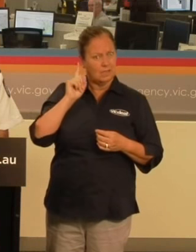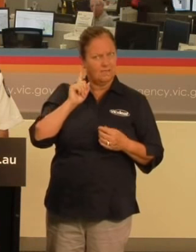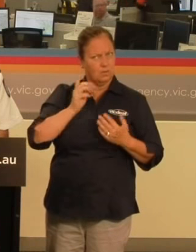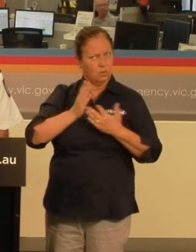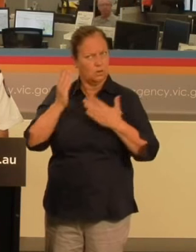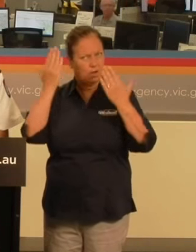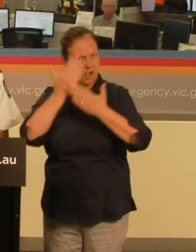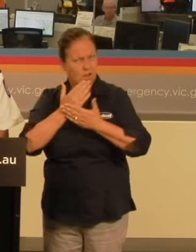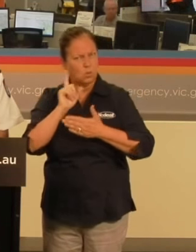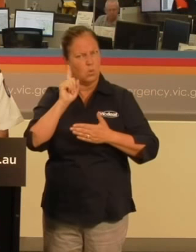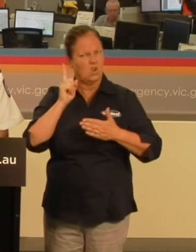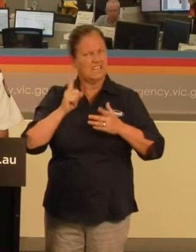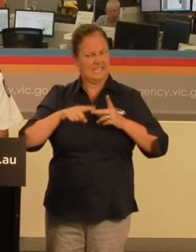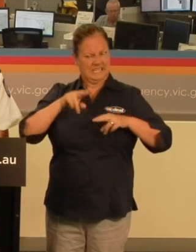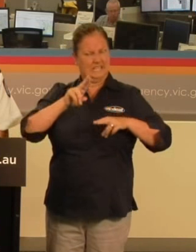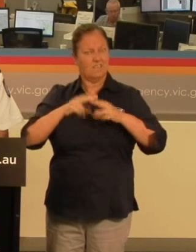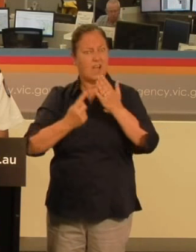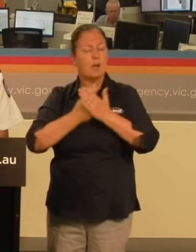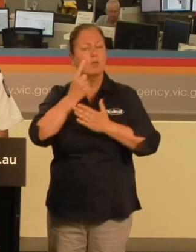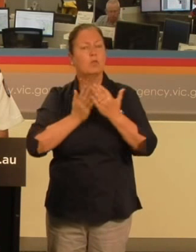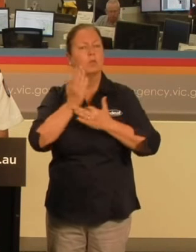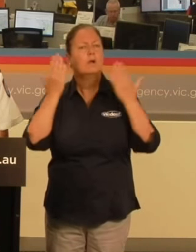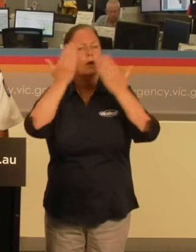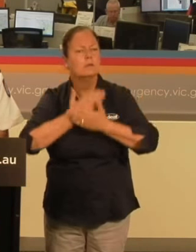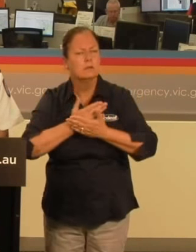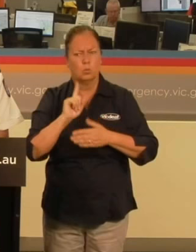a fire in their district in the night hours what would they do and how would